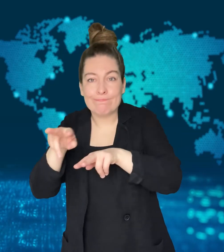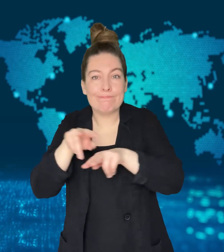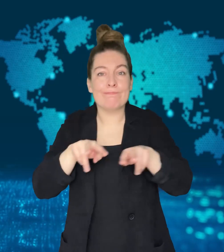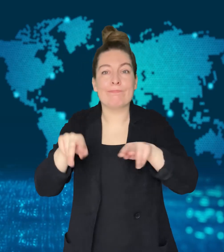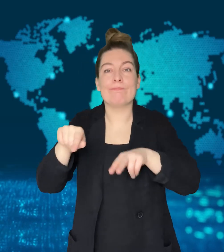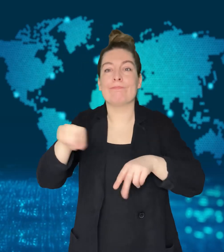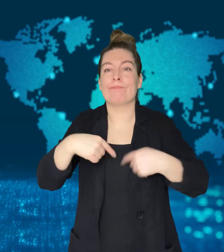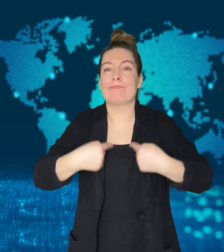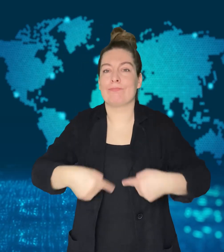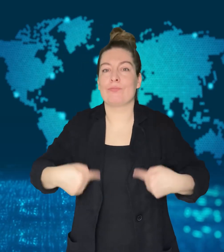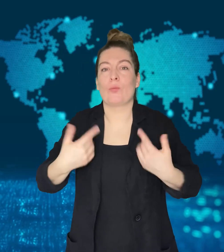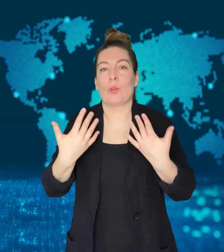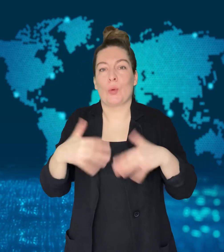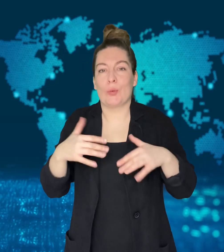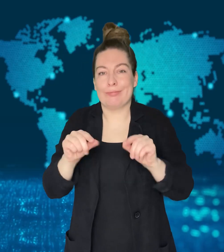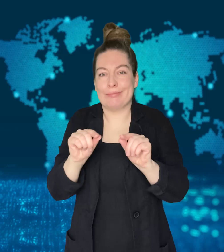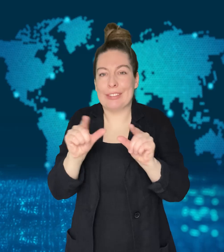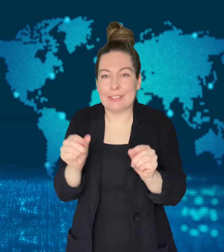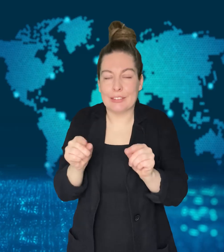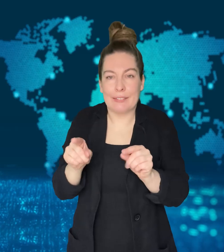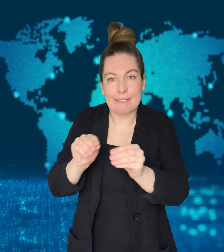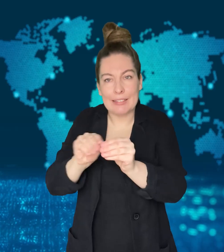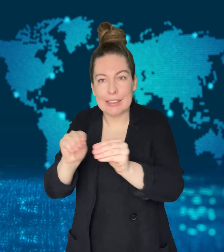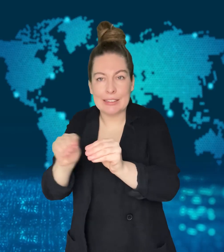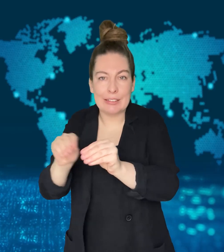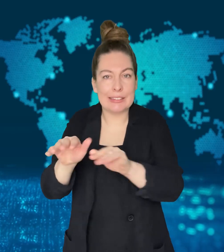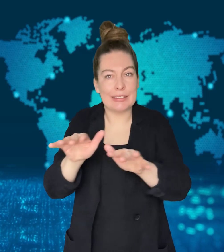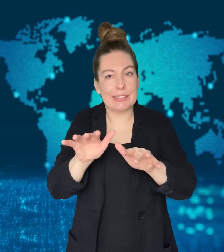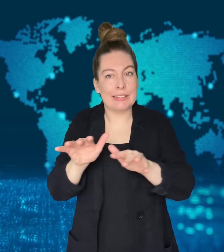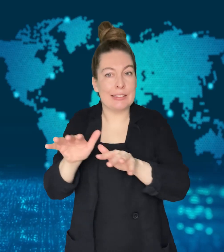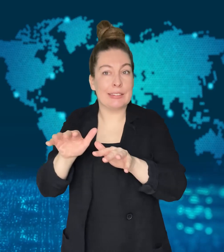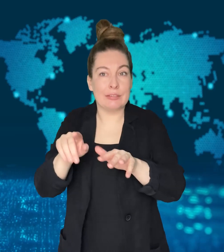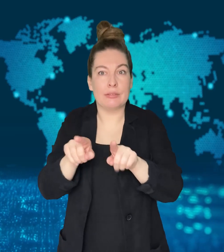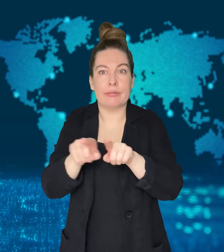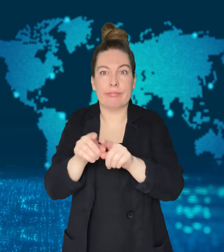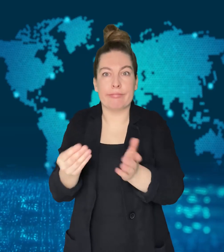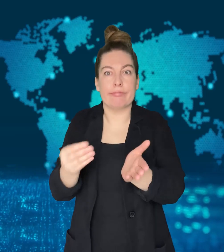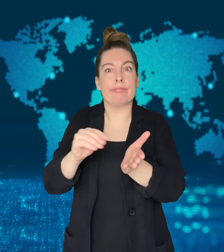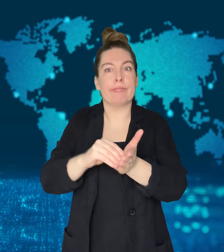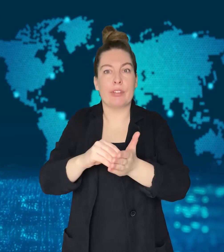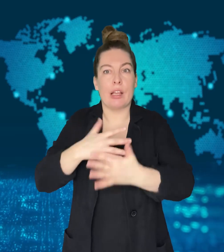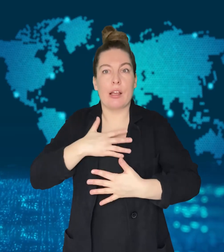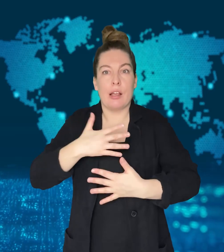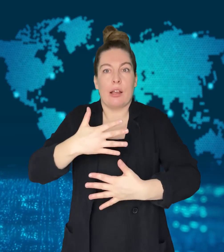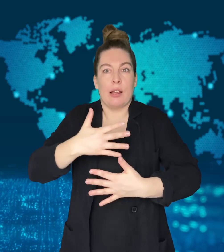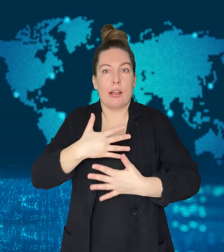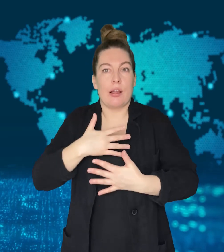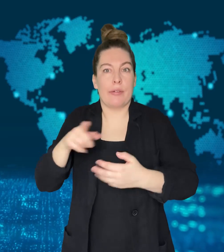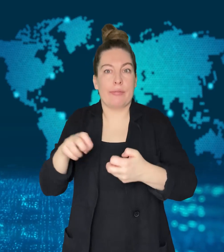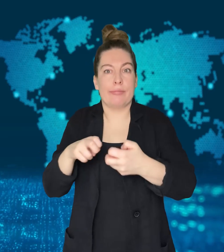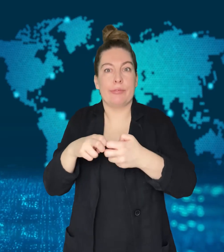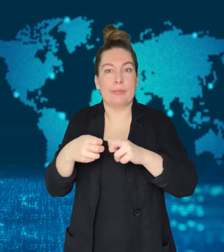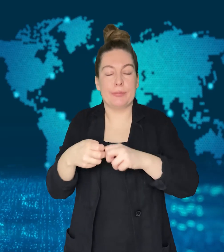both double pneumonia and mild kidney failure. He suffered a prolonged asthmatic crisis.